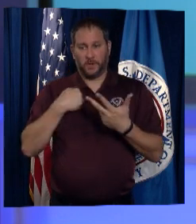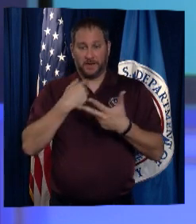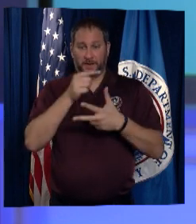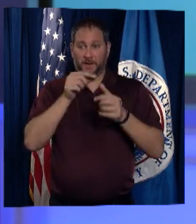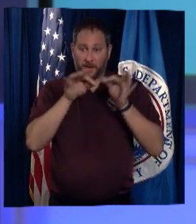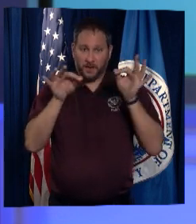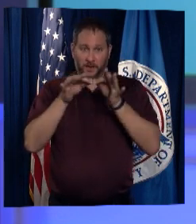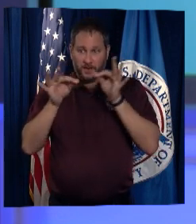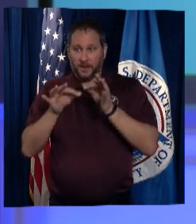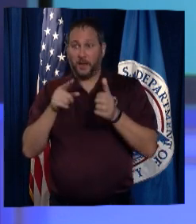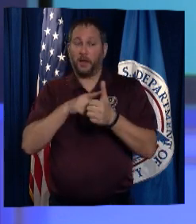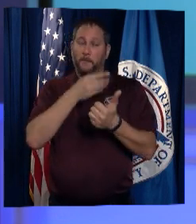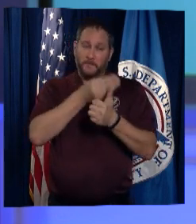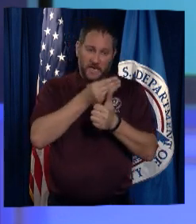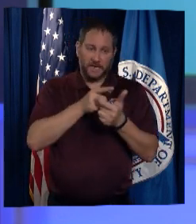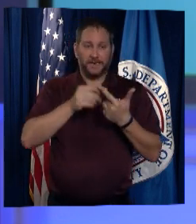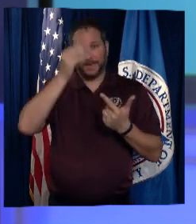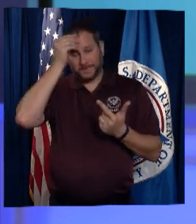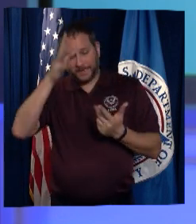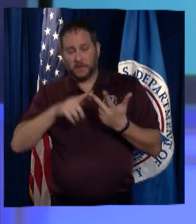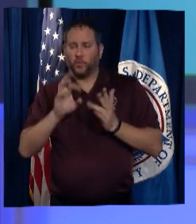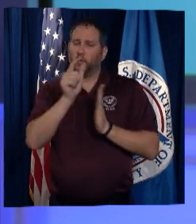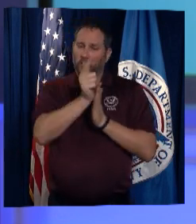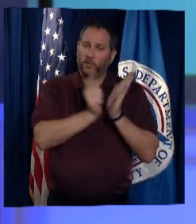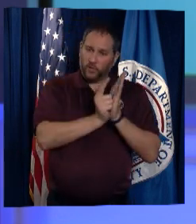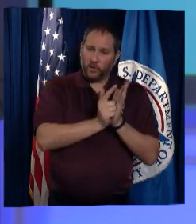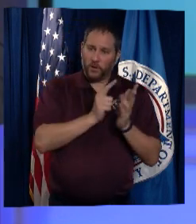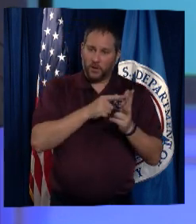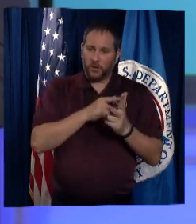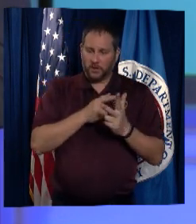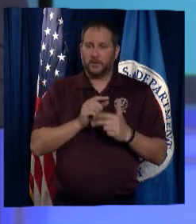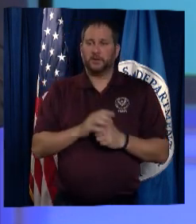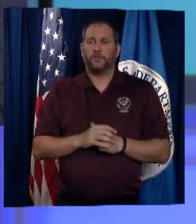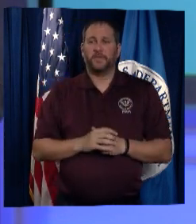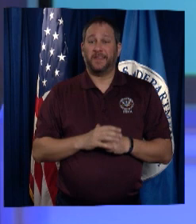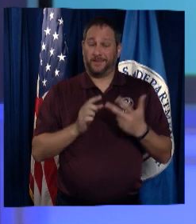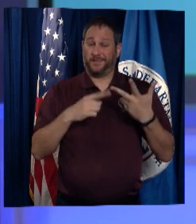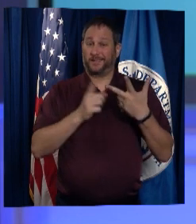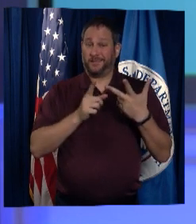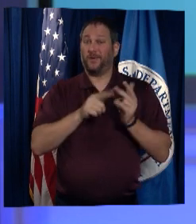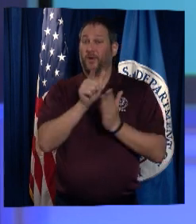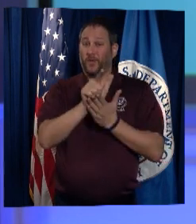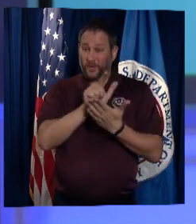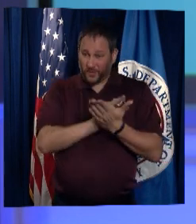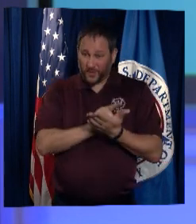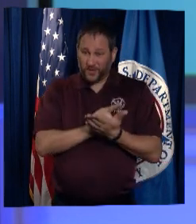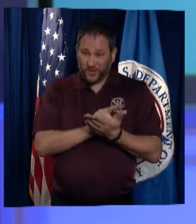government. The private sector doesn't have, at least you know nonprofits, don't